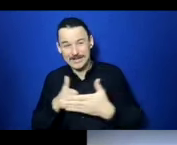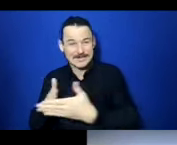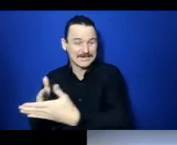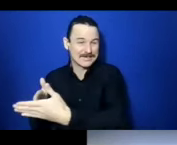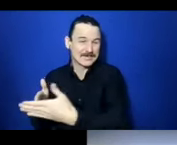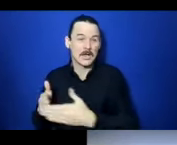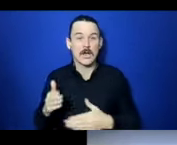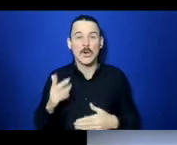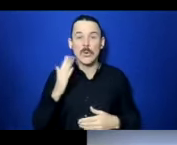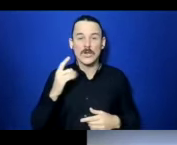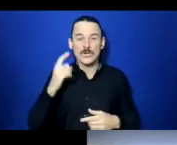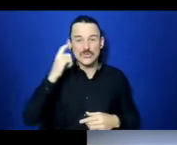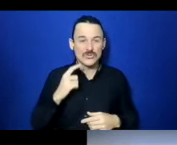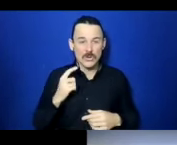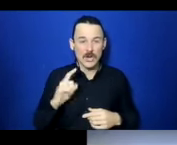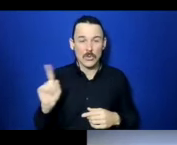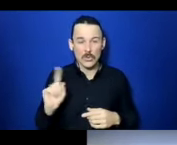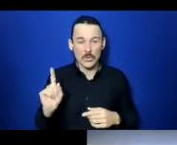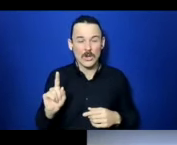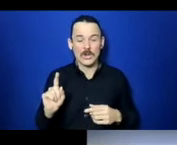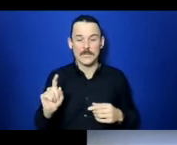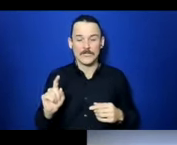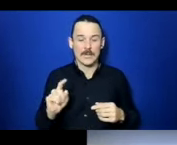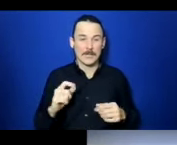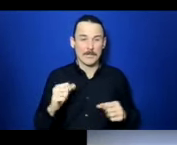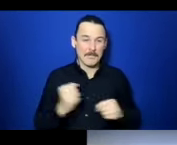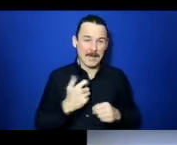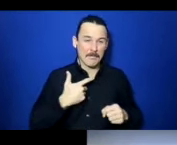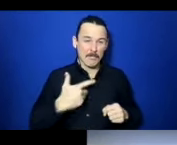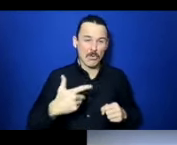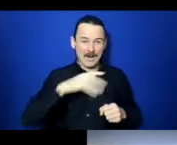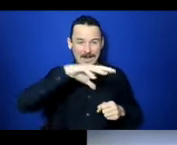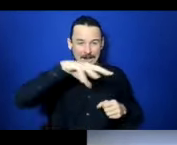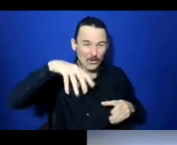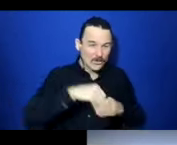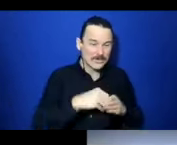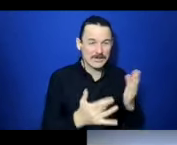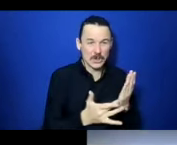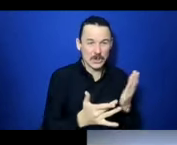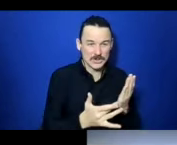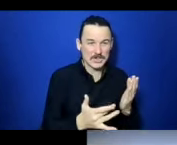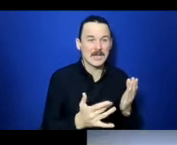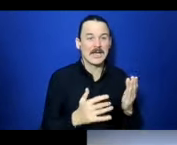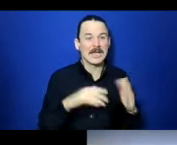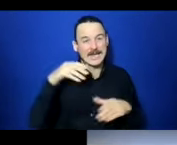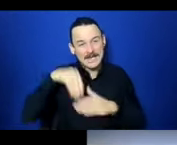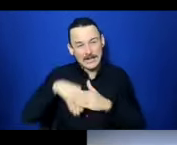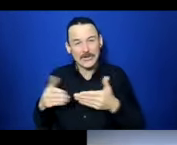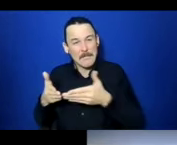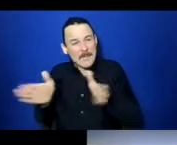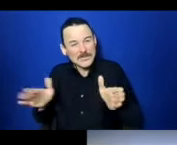into mainstream practice? Victor, would you like to to tackle that one. "What what barriers